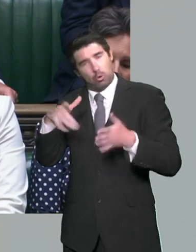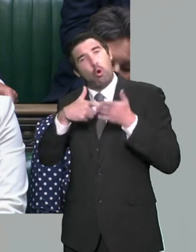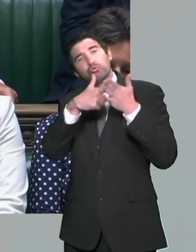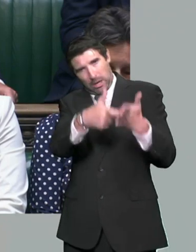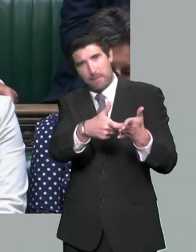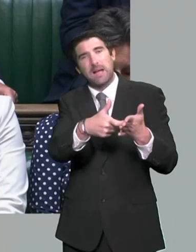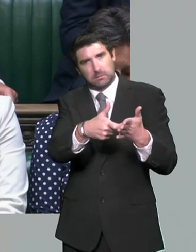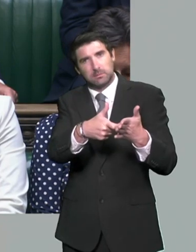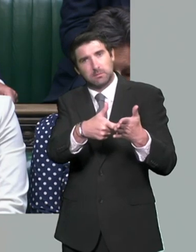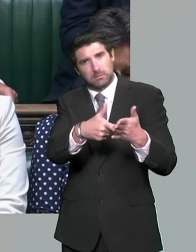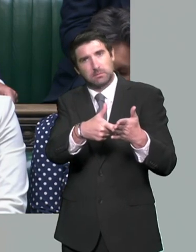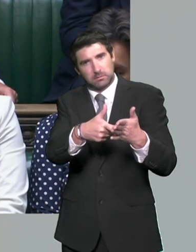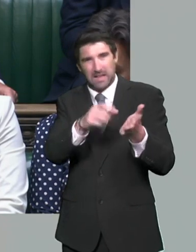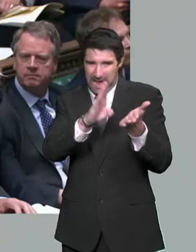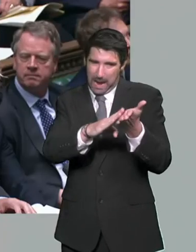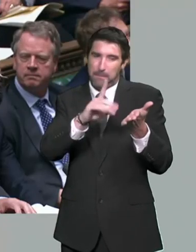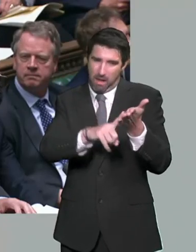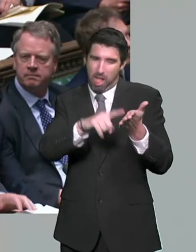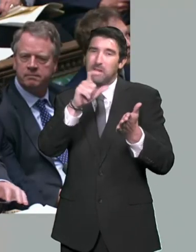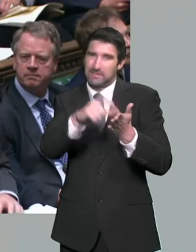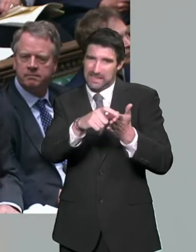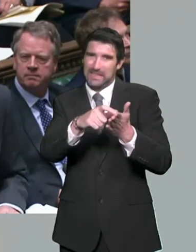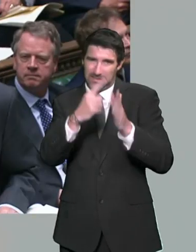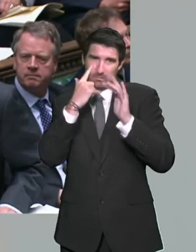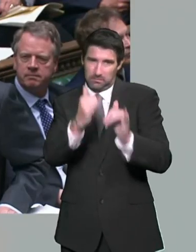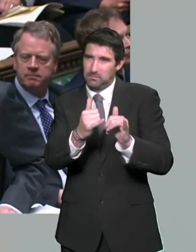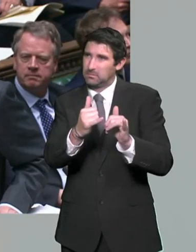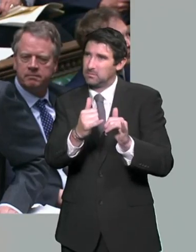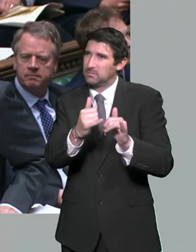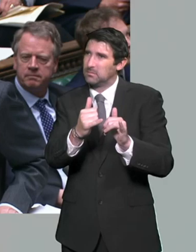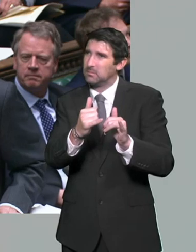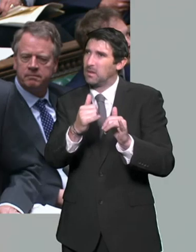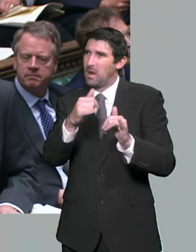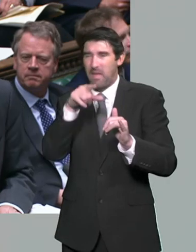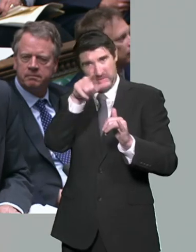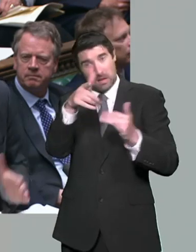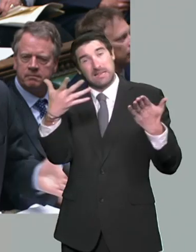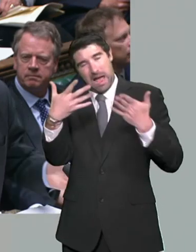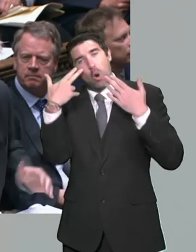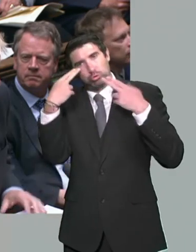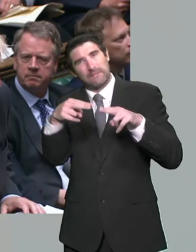for doing an MLD test, and that is being reviewed right now. I will make sure that my hon.